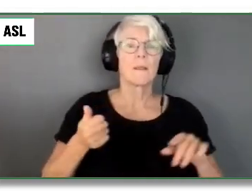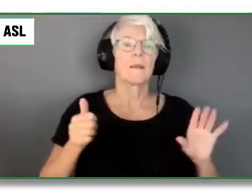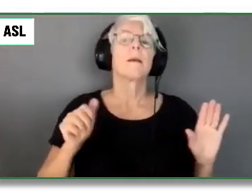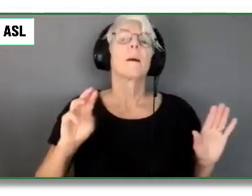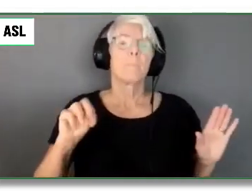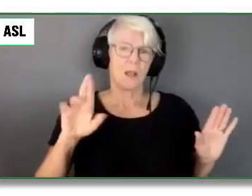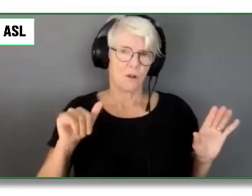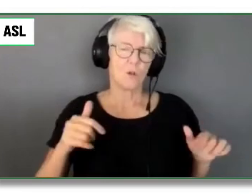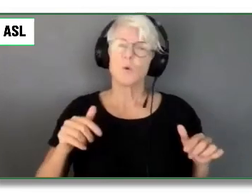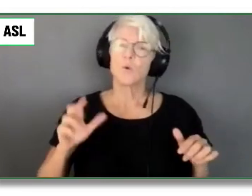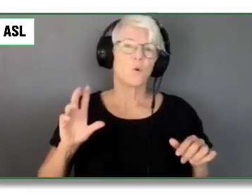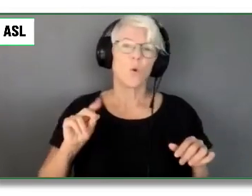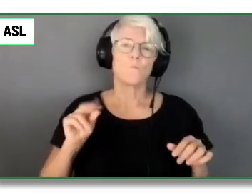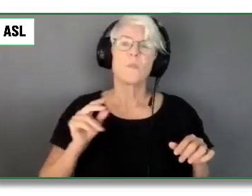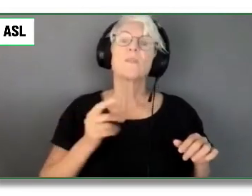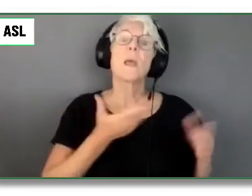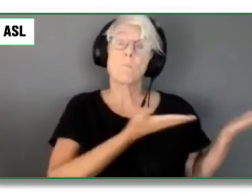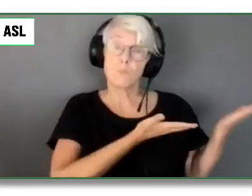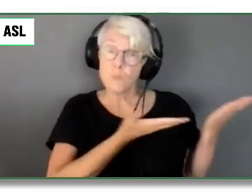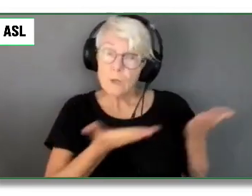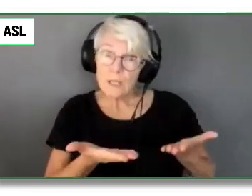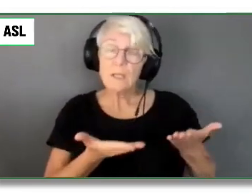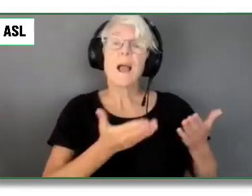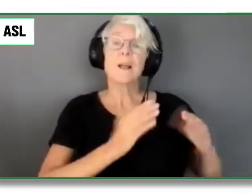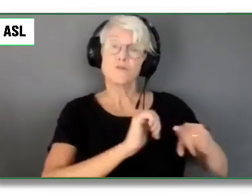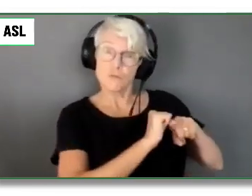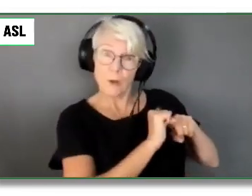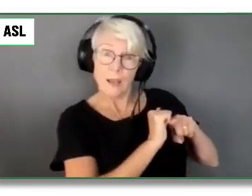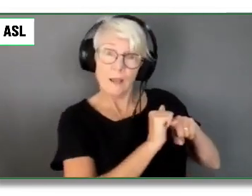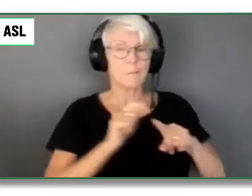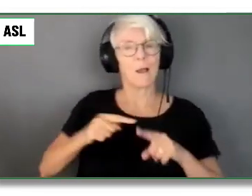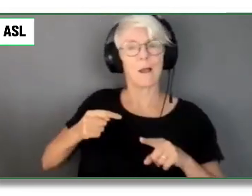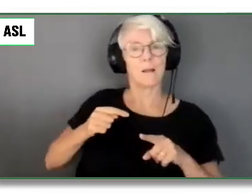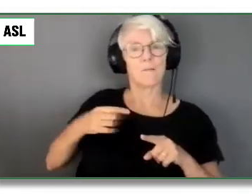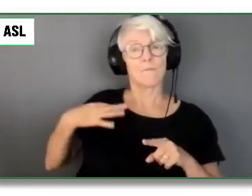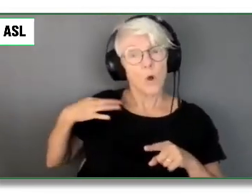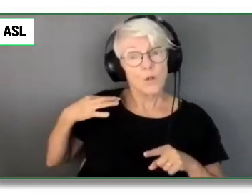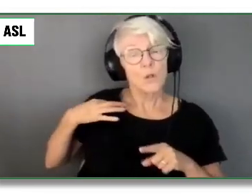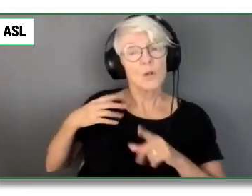to do it. Good very nice.